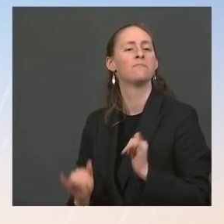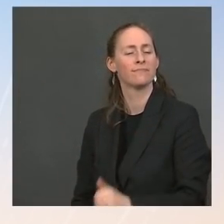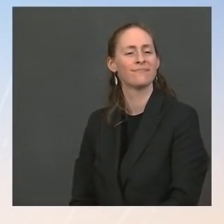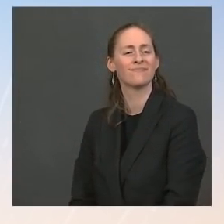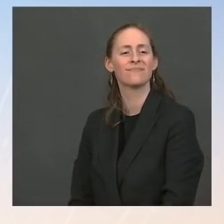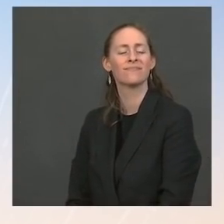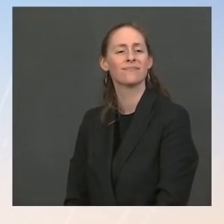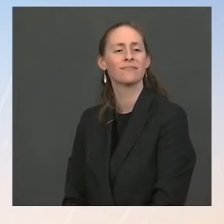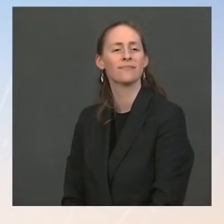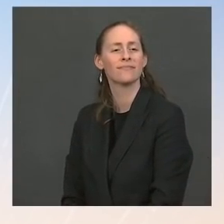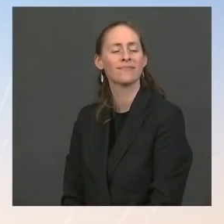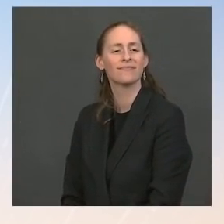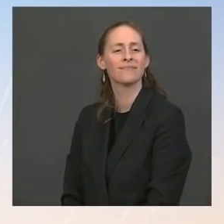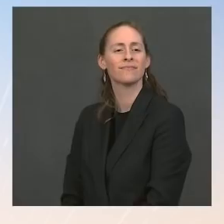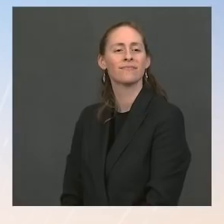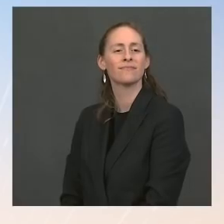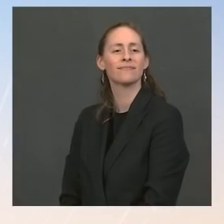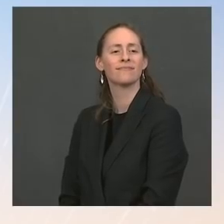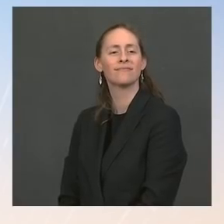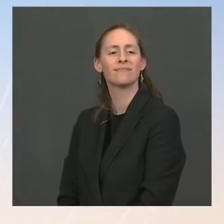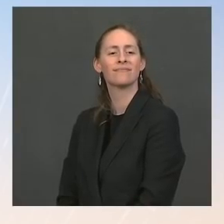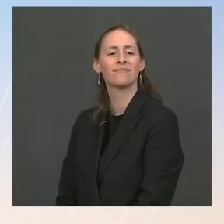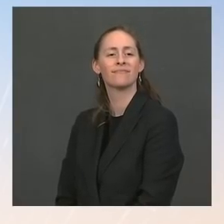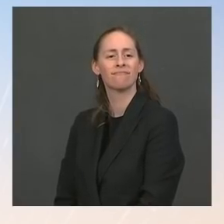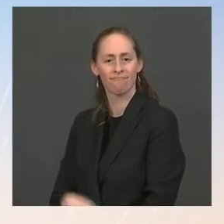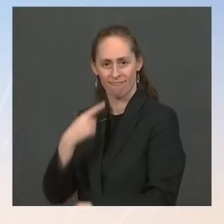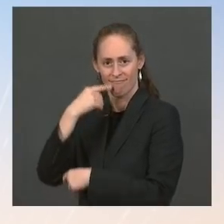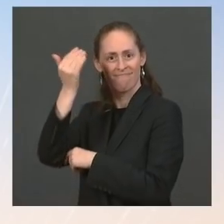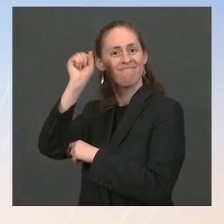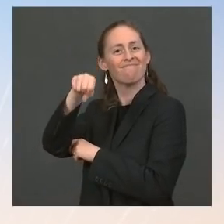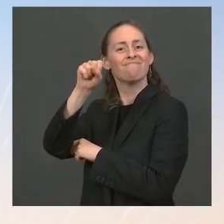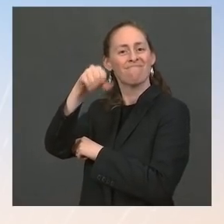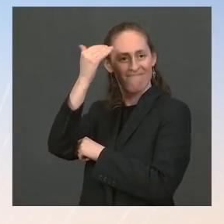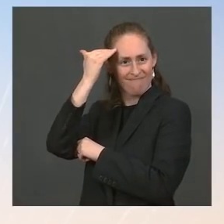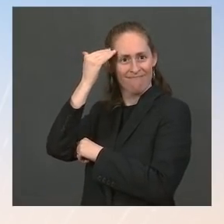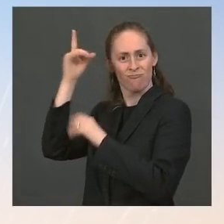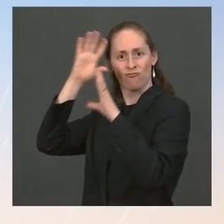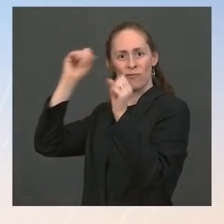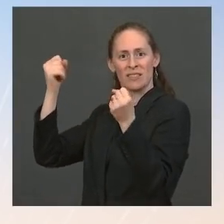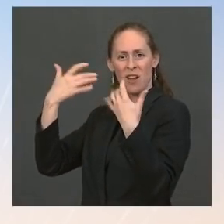has accomplished in the last 10 months, you're also seeing all of your own numbers. What do you attribute that to?